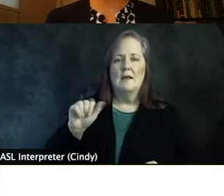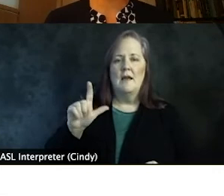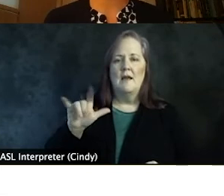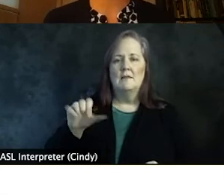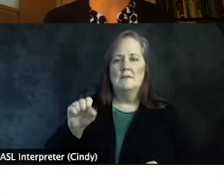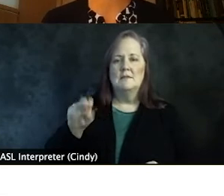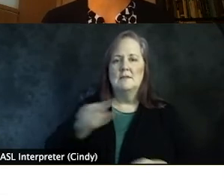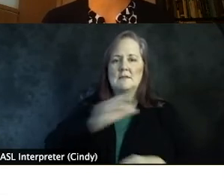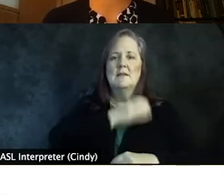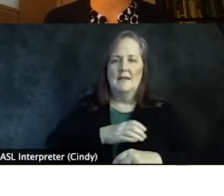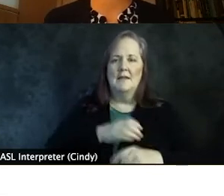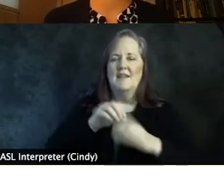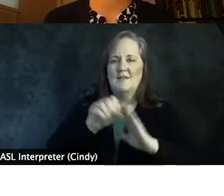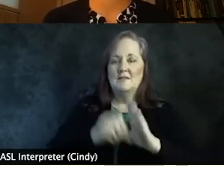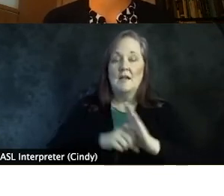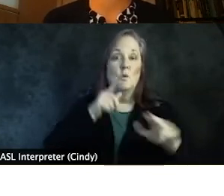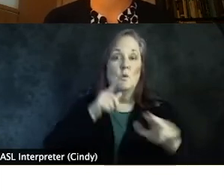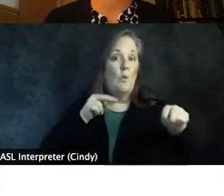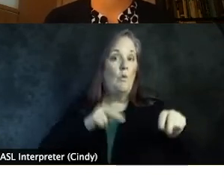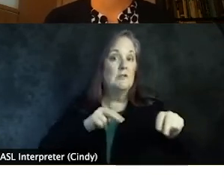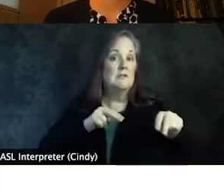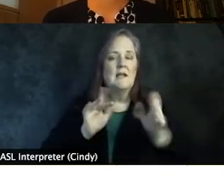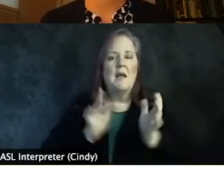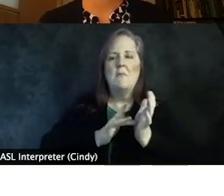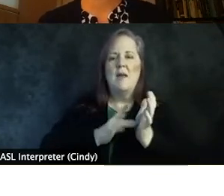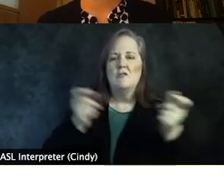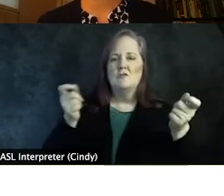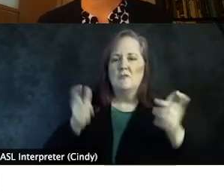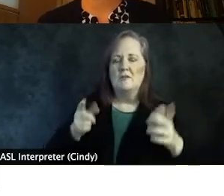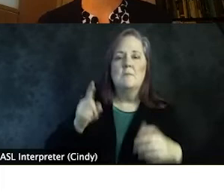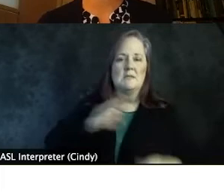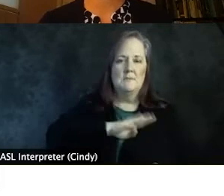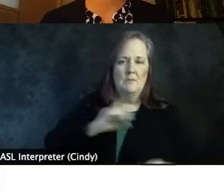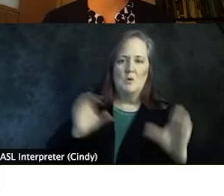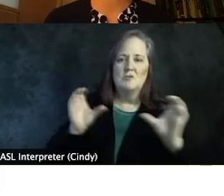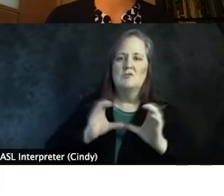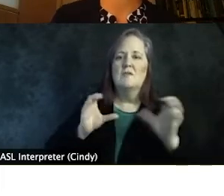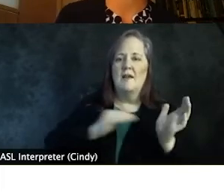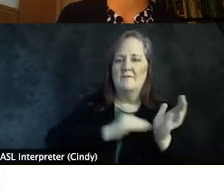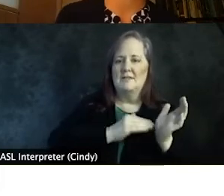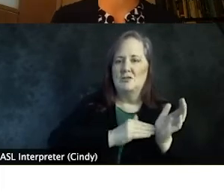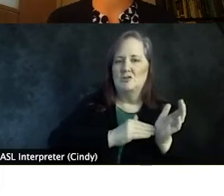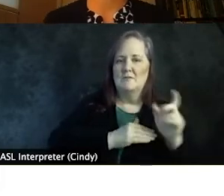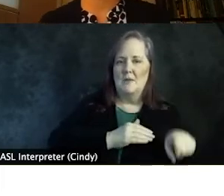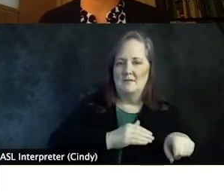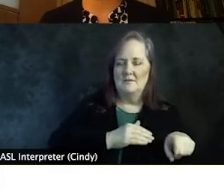Before Medicare payments kick in, either MediCal or the patient's private insurance would serve